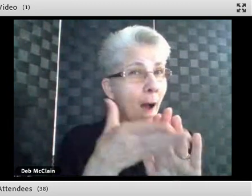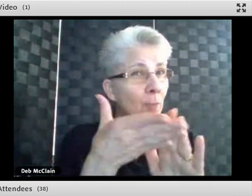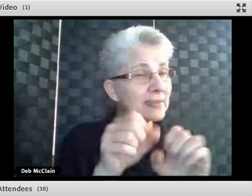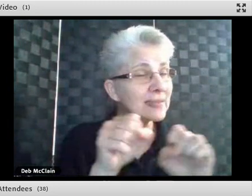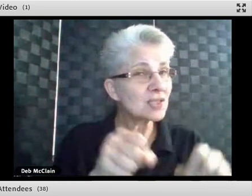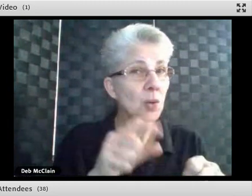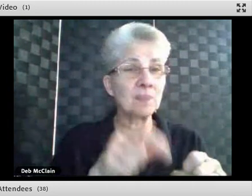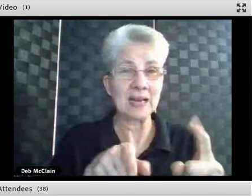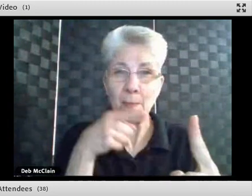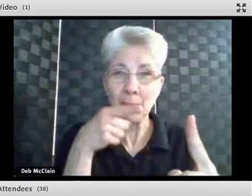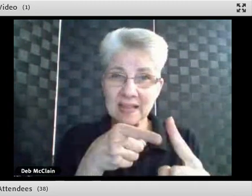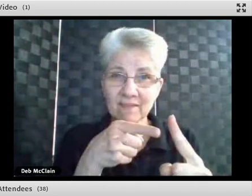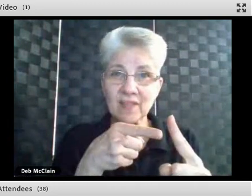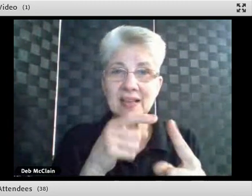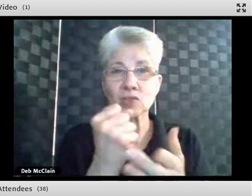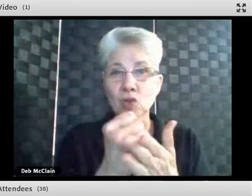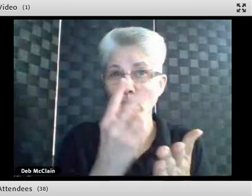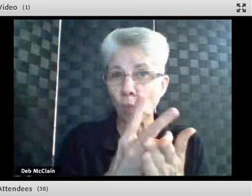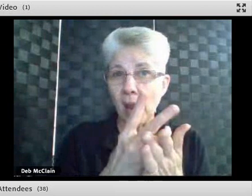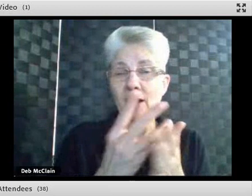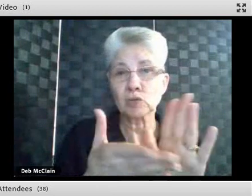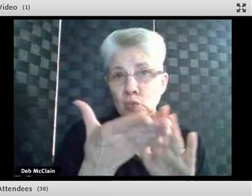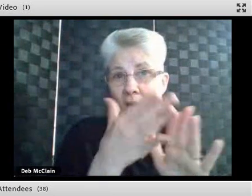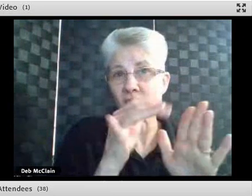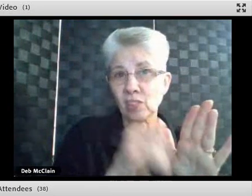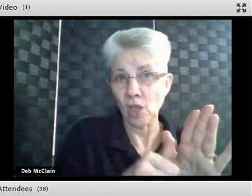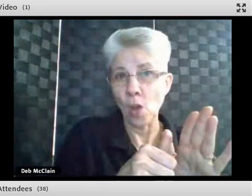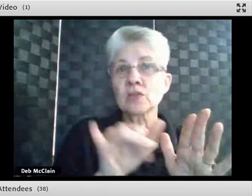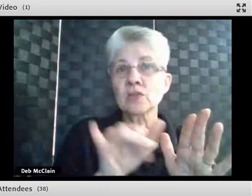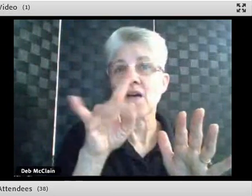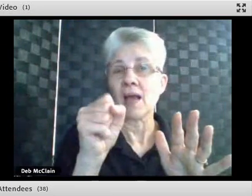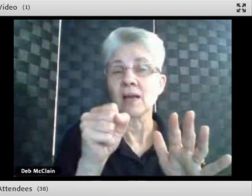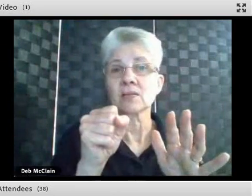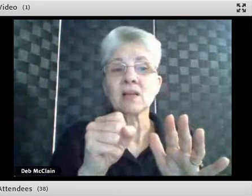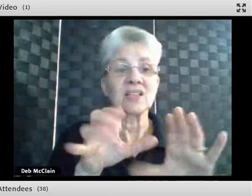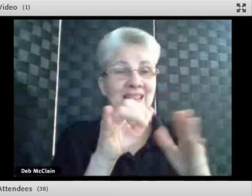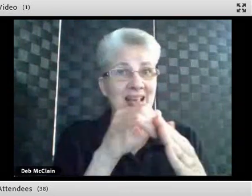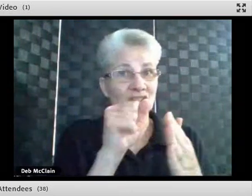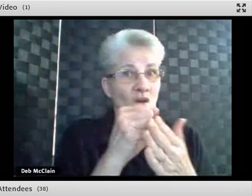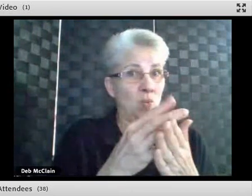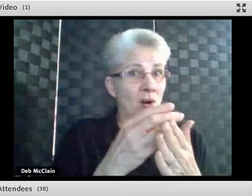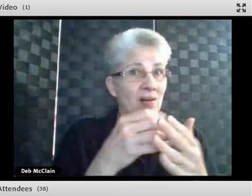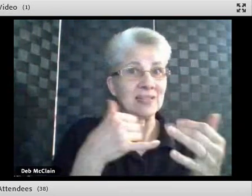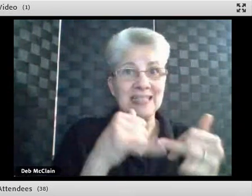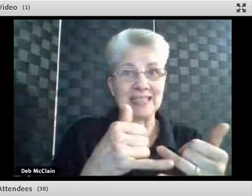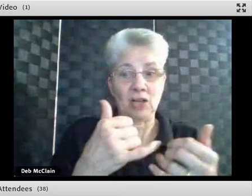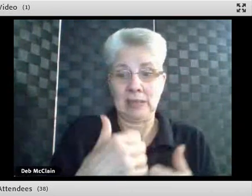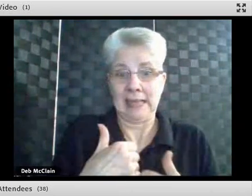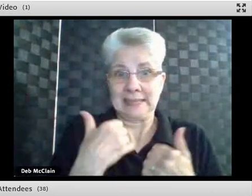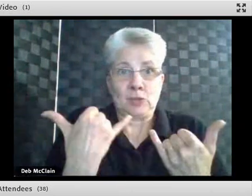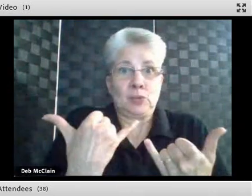Do you need a specific piece of software to access that file? Does that software even still exist?